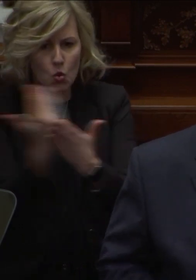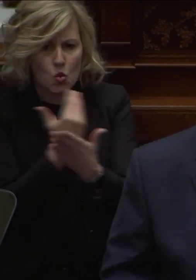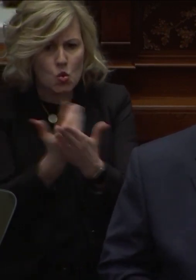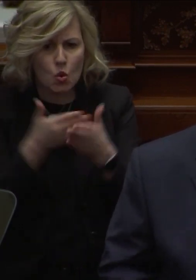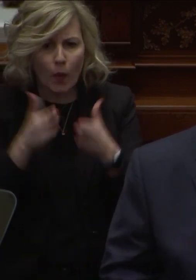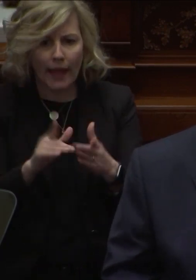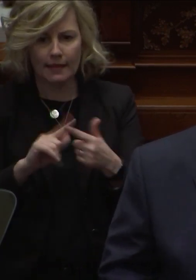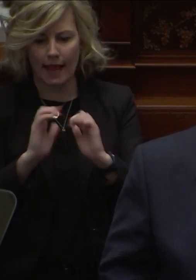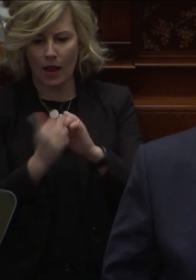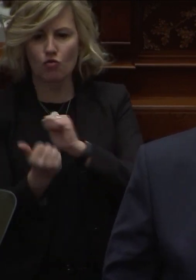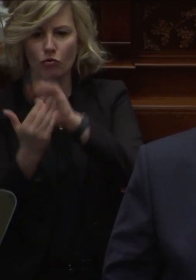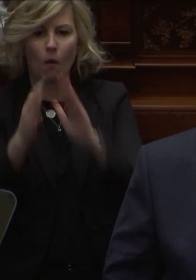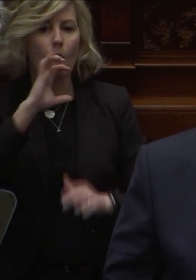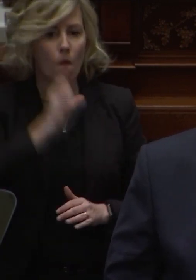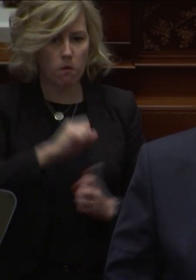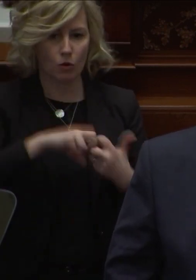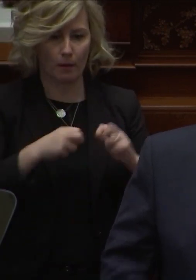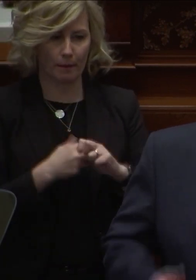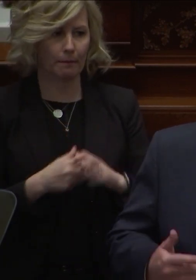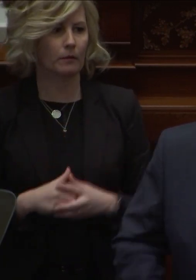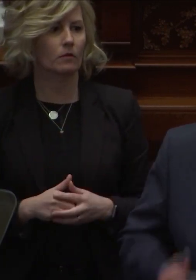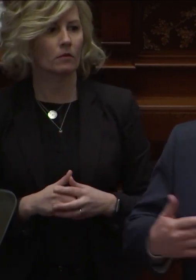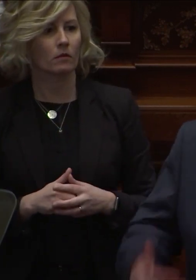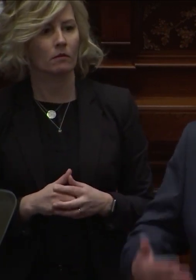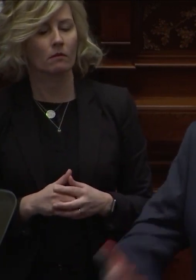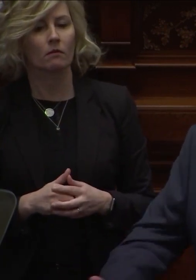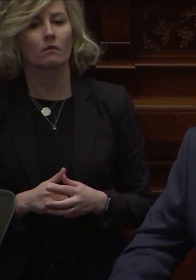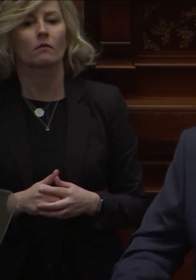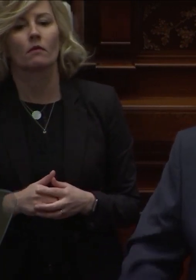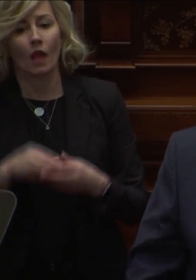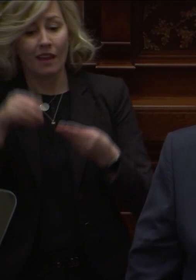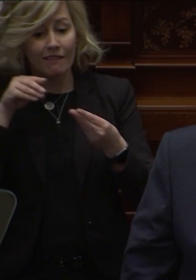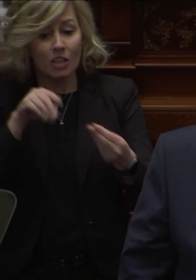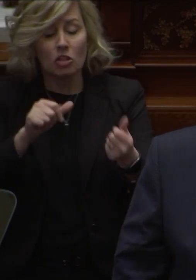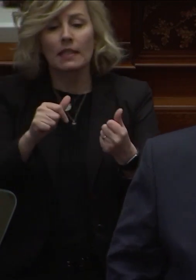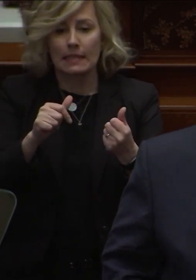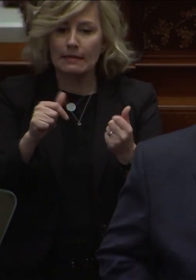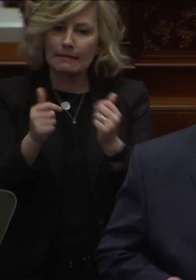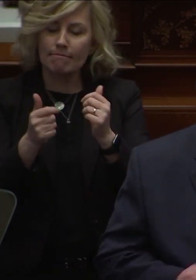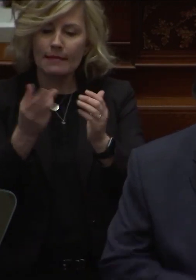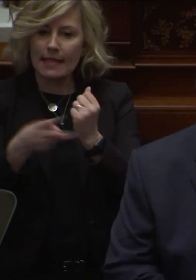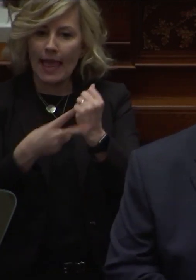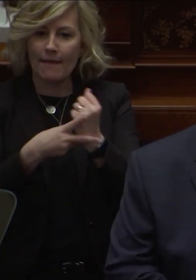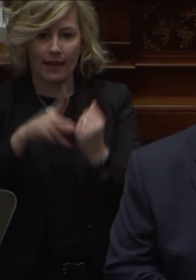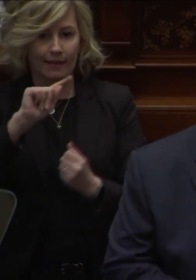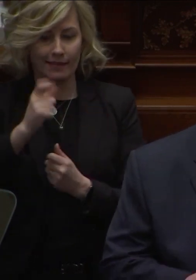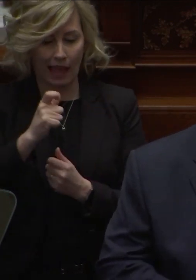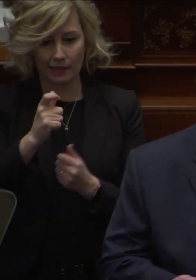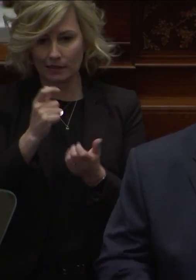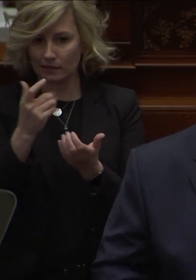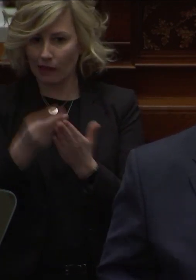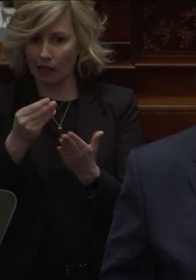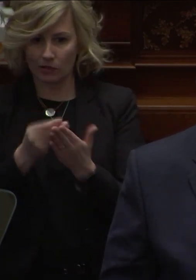AND WE NEED TO EXPLORE NEW WAYS TO ADDRESS OLD PROBLEMS. EFFICIENTLY SAVING TAX DOLLARS,